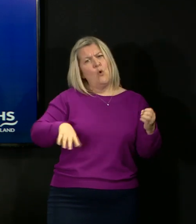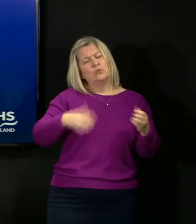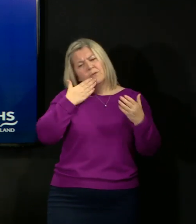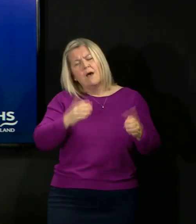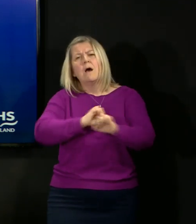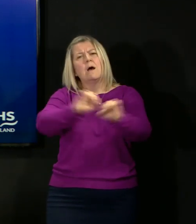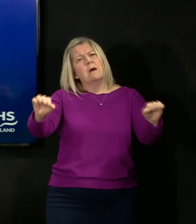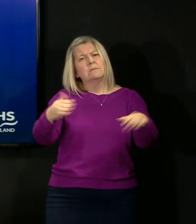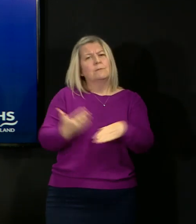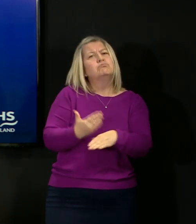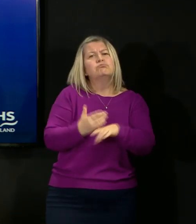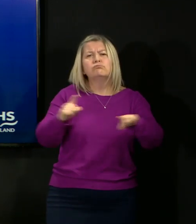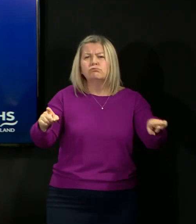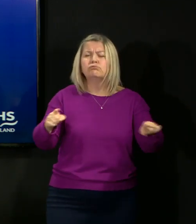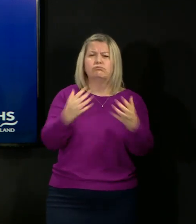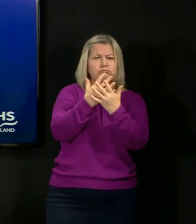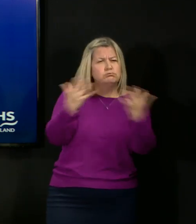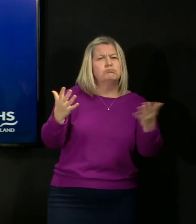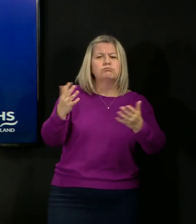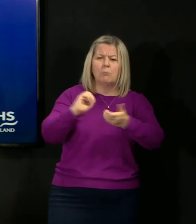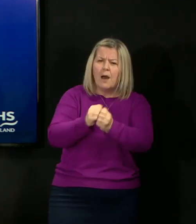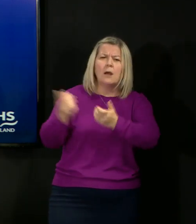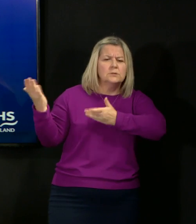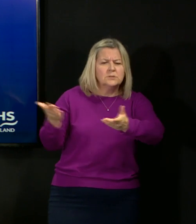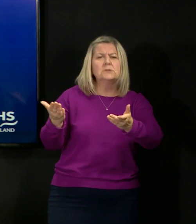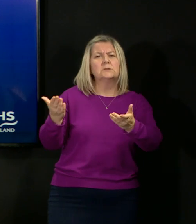and the many health and social care partners across Scotland who have worked